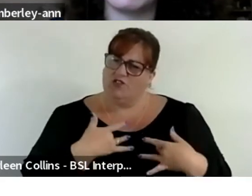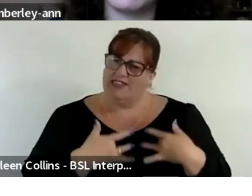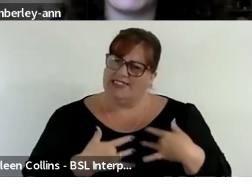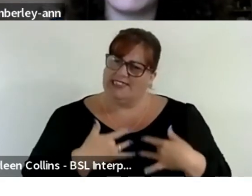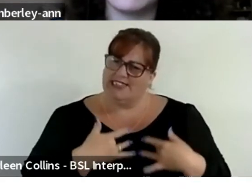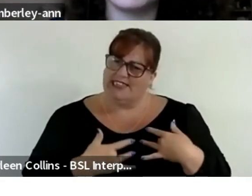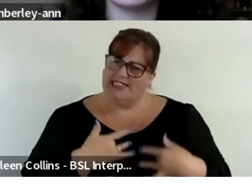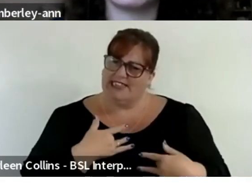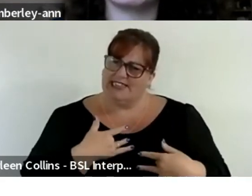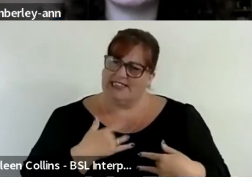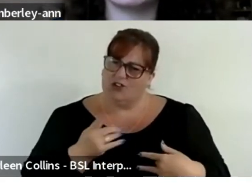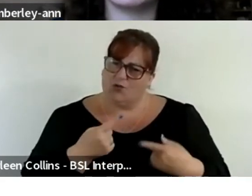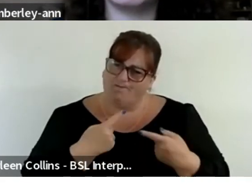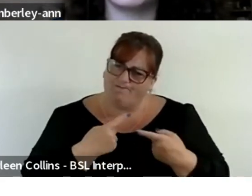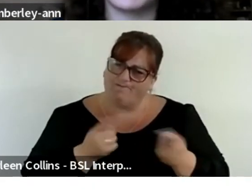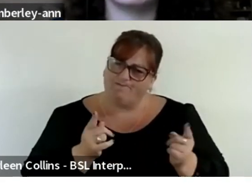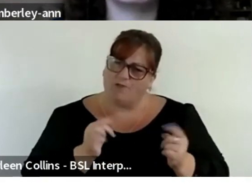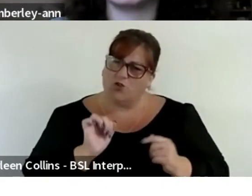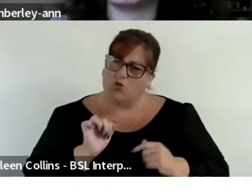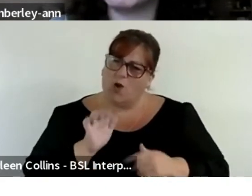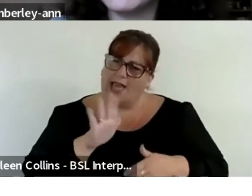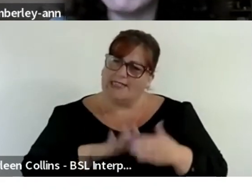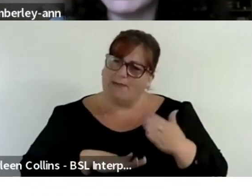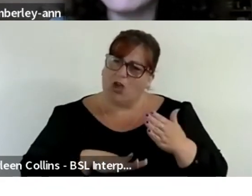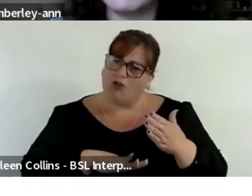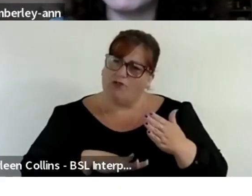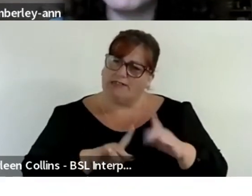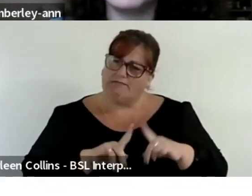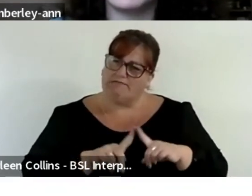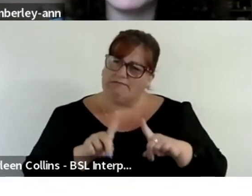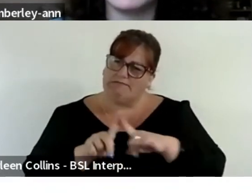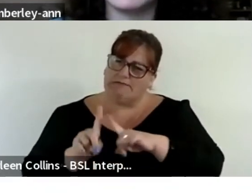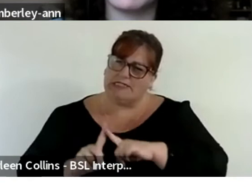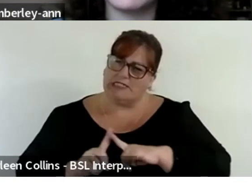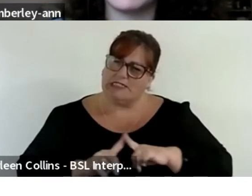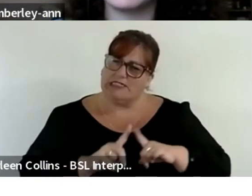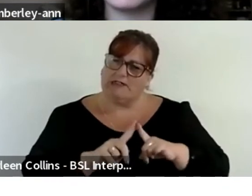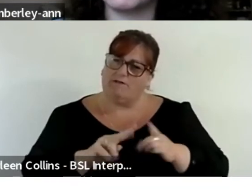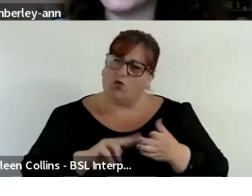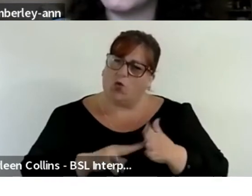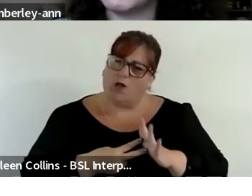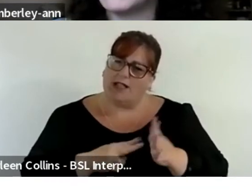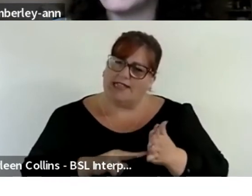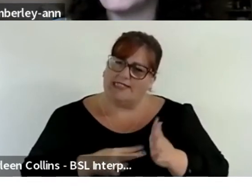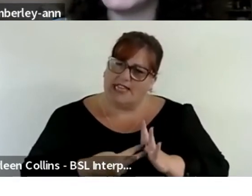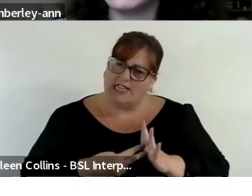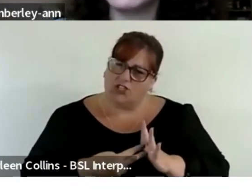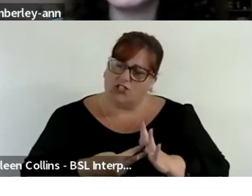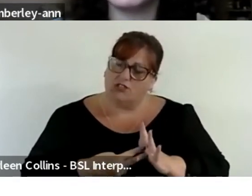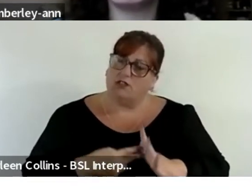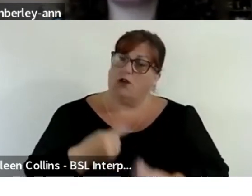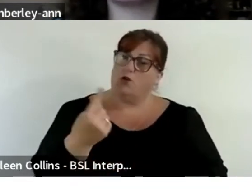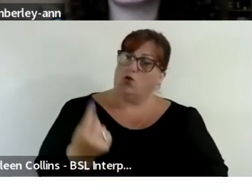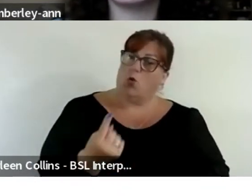various different organisations, Lawrence. You are a director now. I wondered if I could ask you a follow-up in terms of, over the course